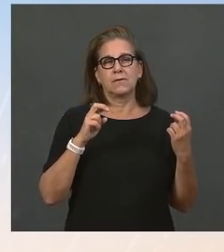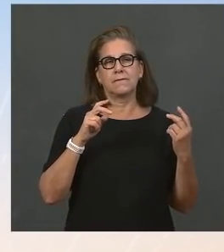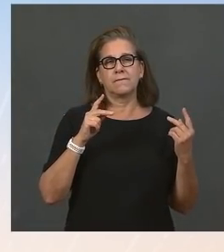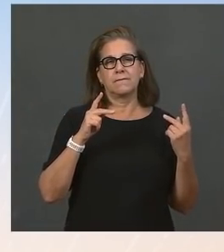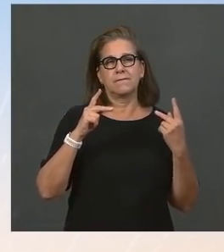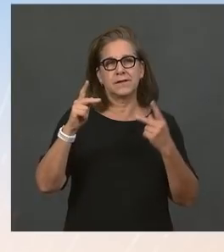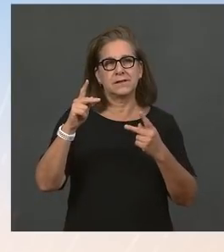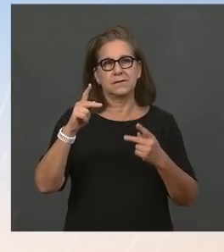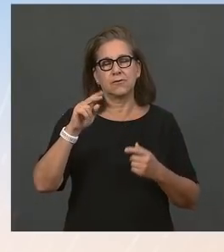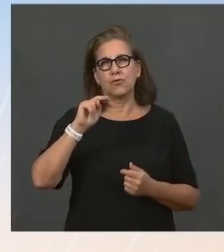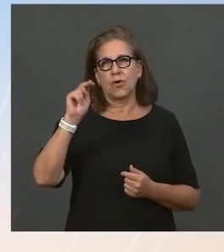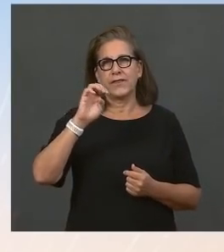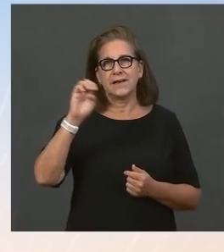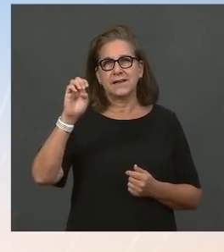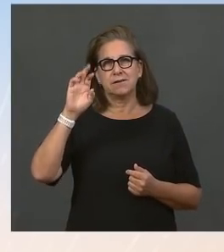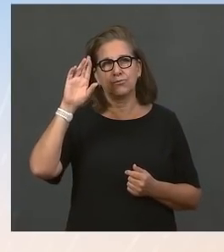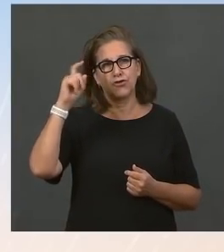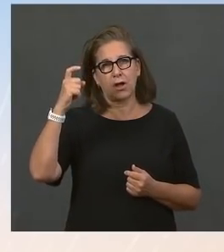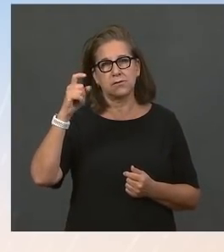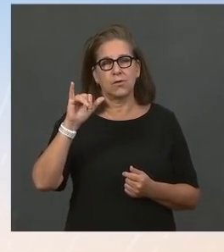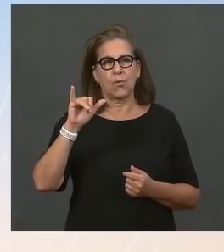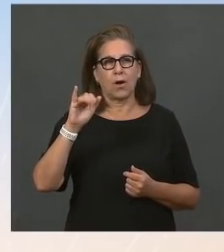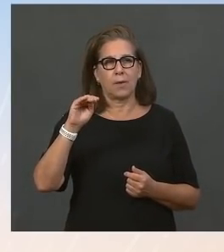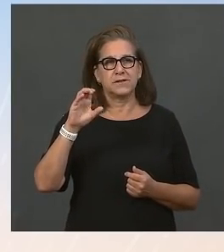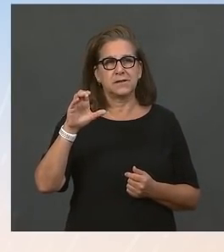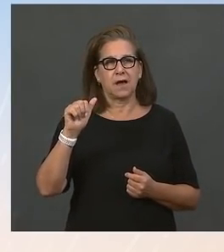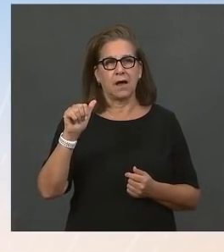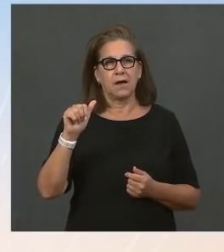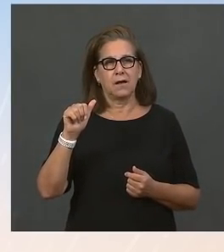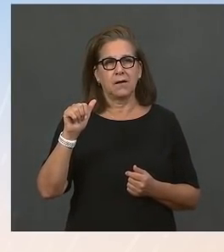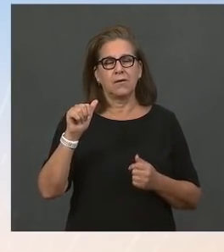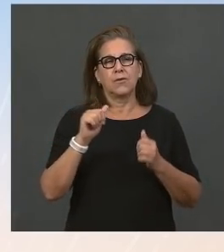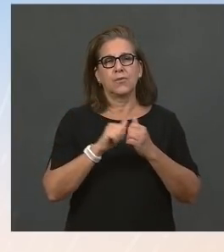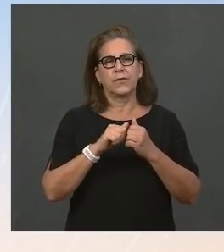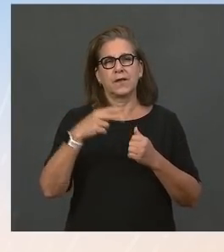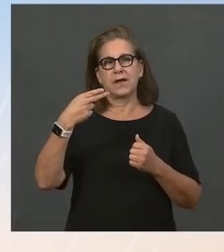HHS Secretary Xavier Becerra, Governor Kathy Hochul, and Congressman Jamaal Bowman.